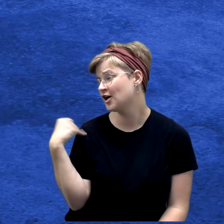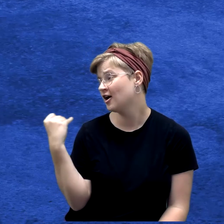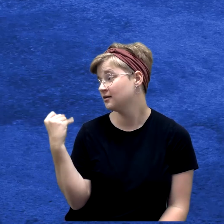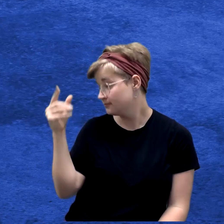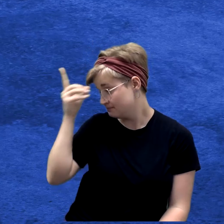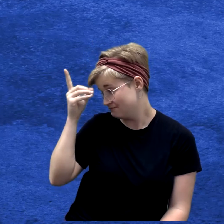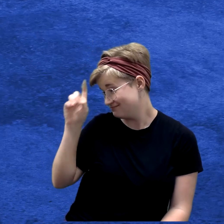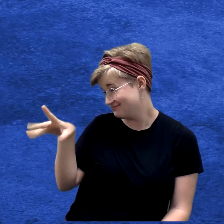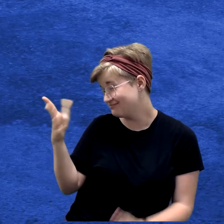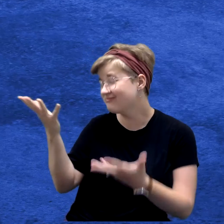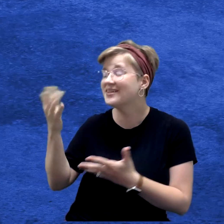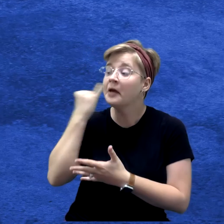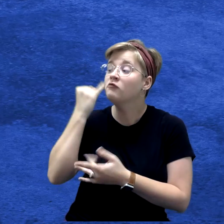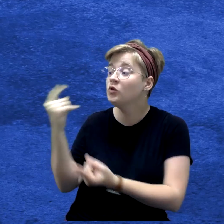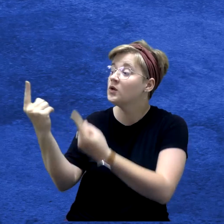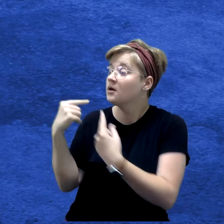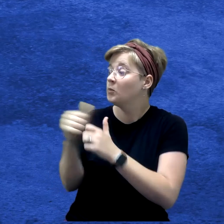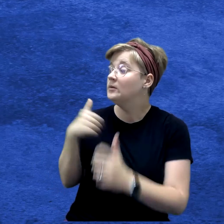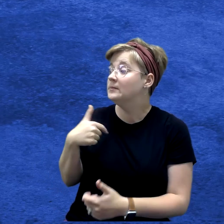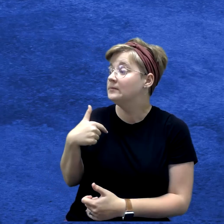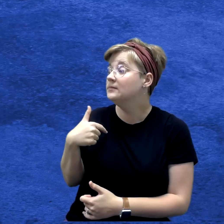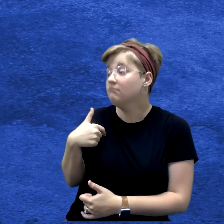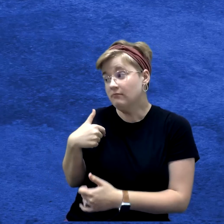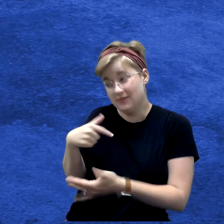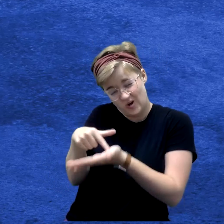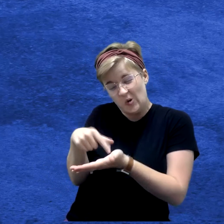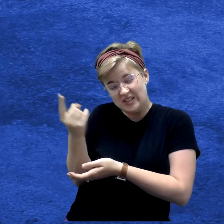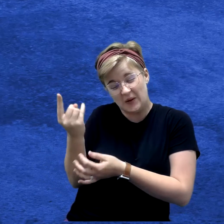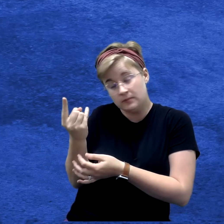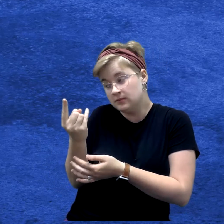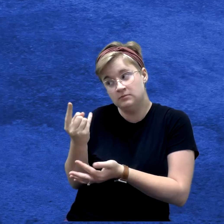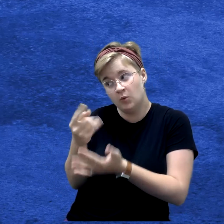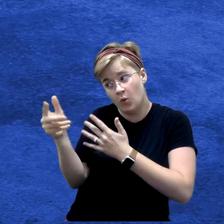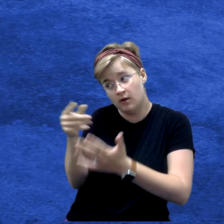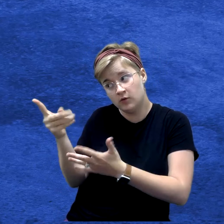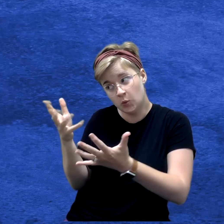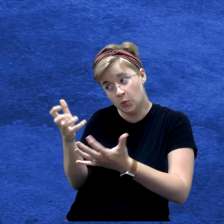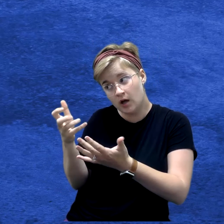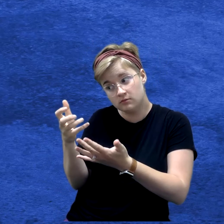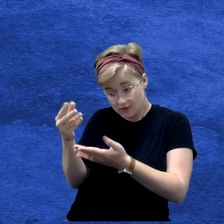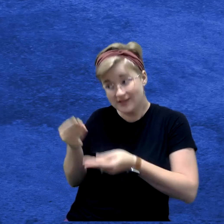“If you come with me today, I’ll owe you one. Just name it. Anything!”